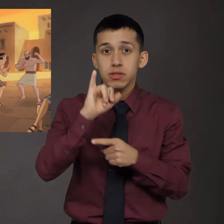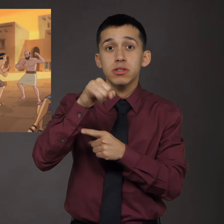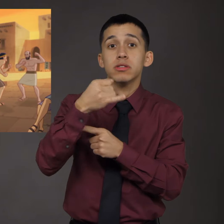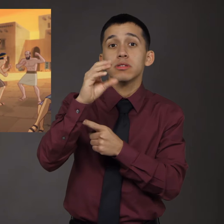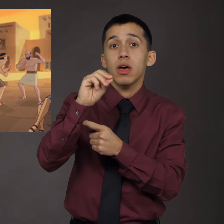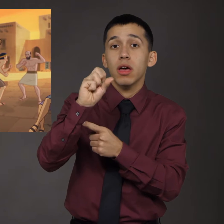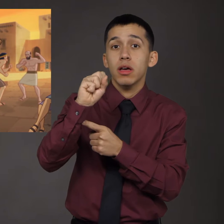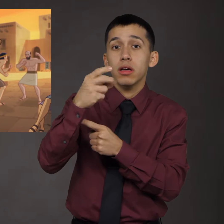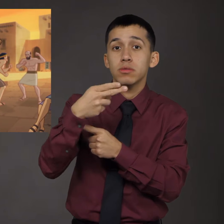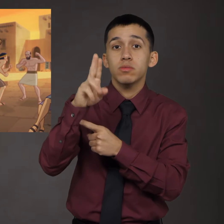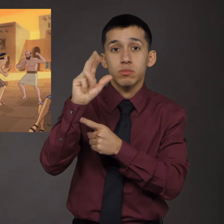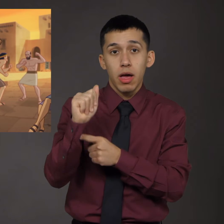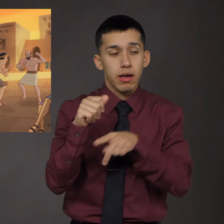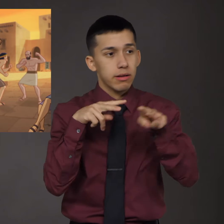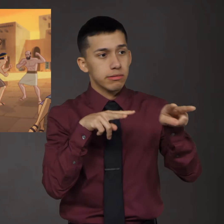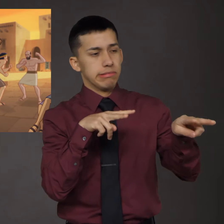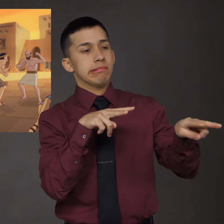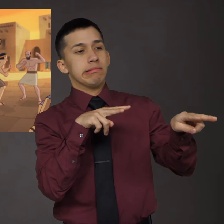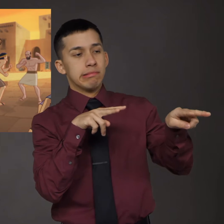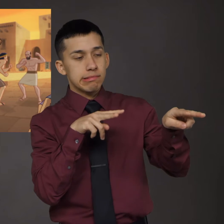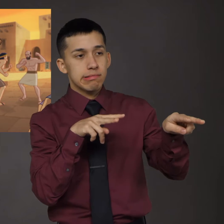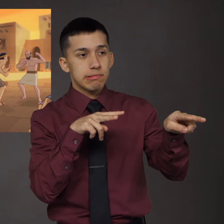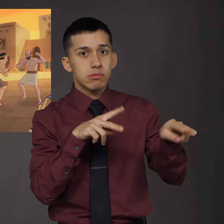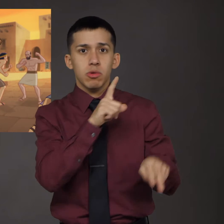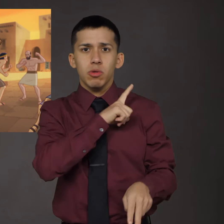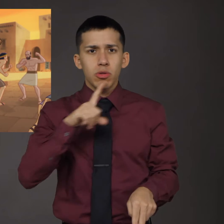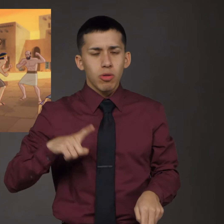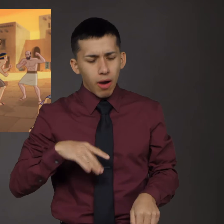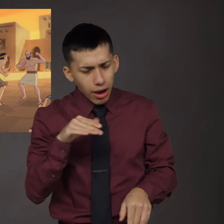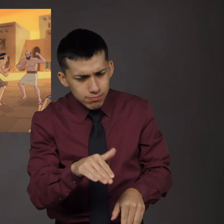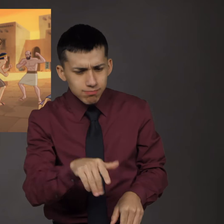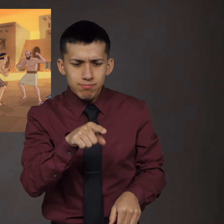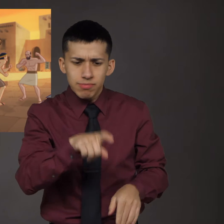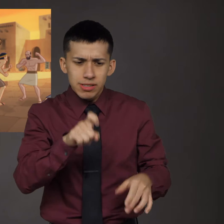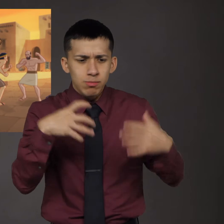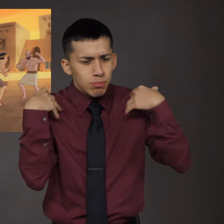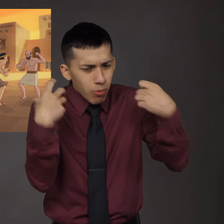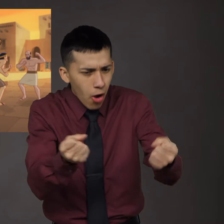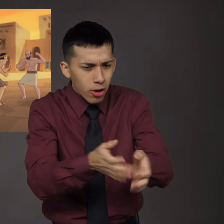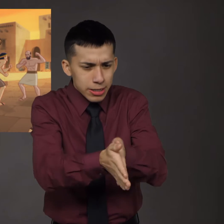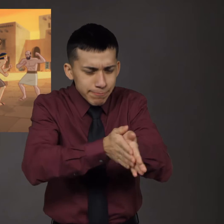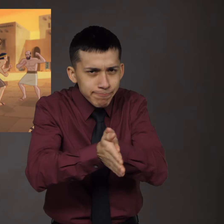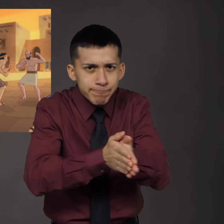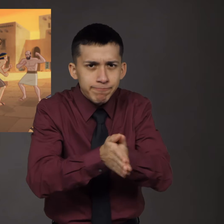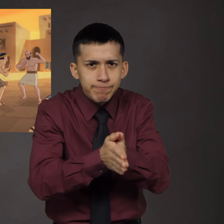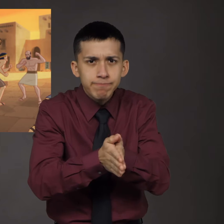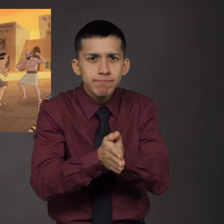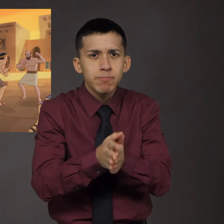The Lord told Joshua to be strong and have courage.